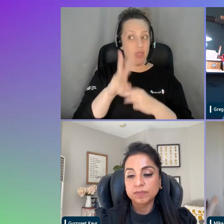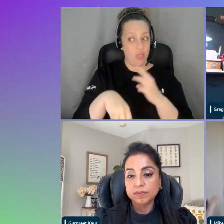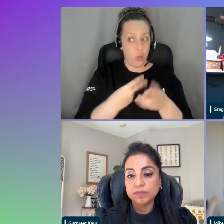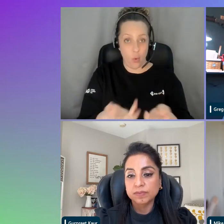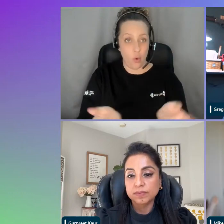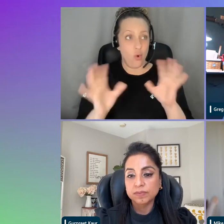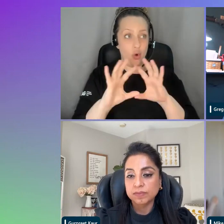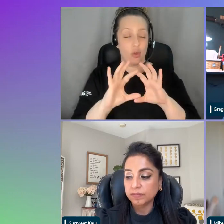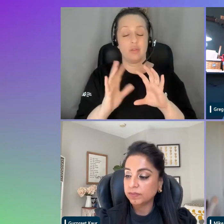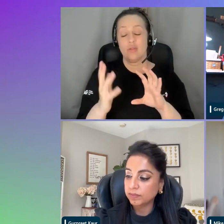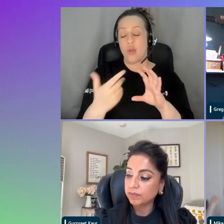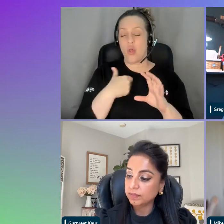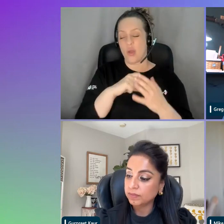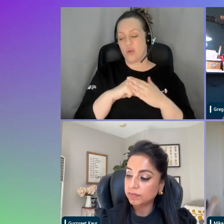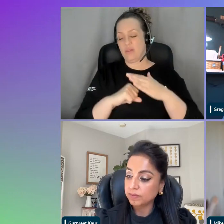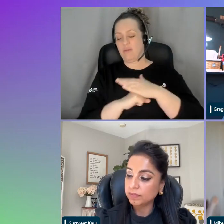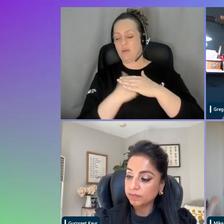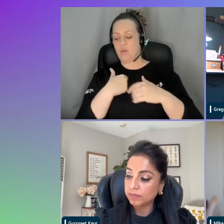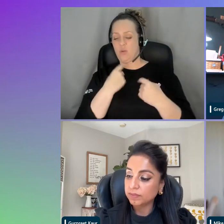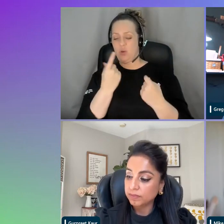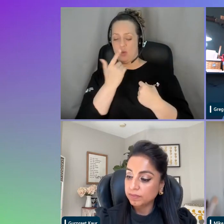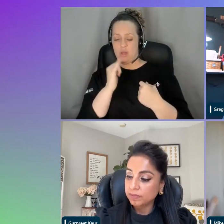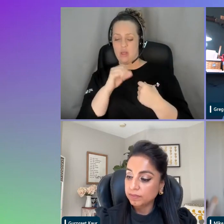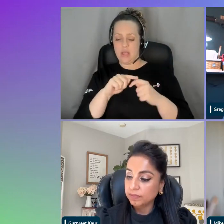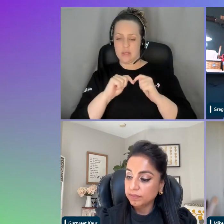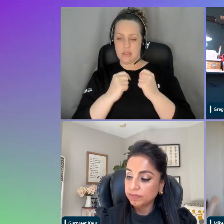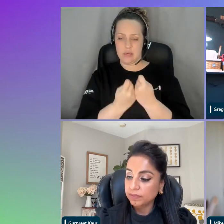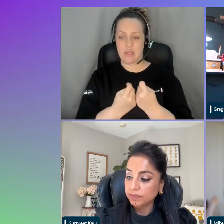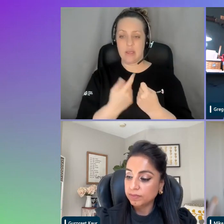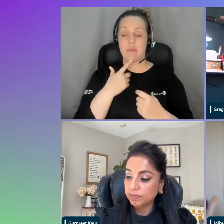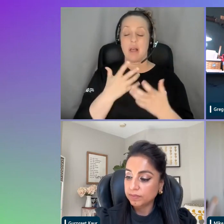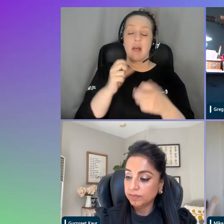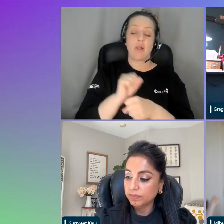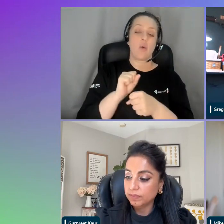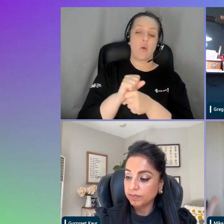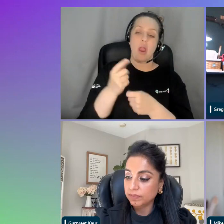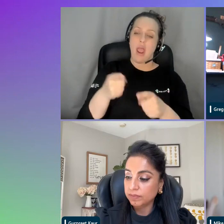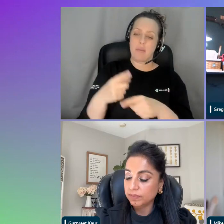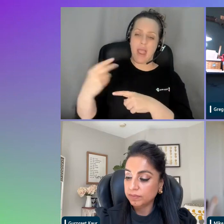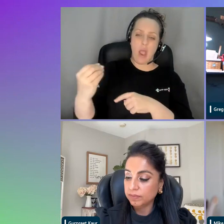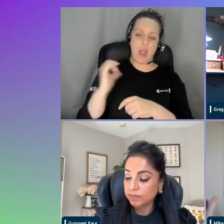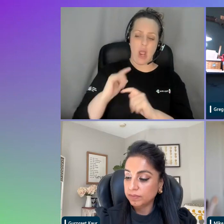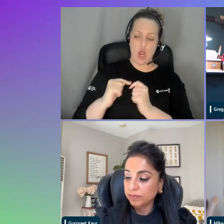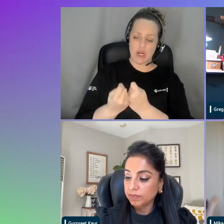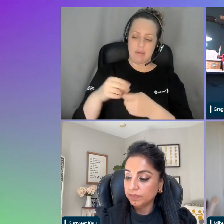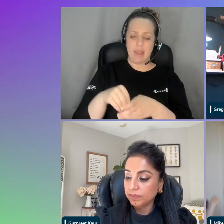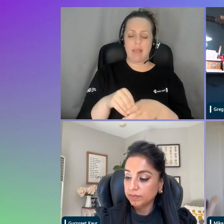want to be in the world. So um, those are sort of the fundamentals of what we do as a team. And of course, a lot of